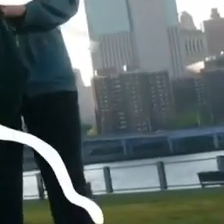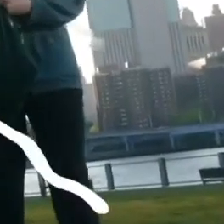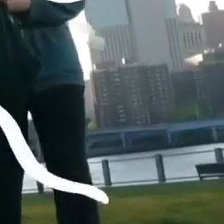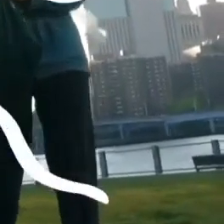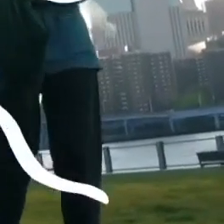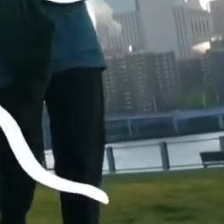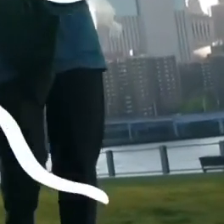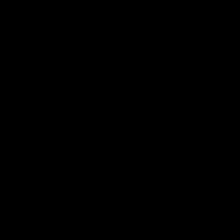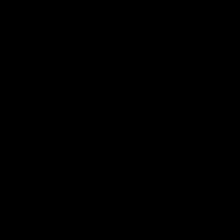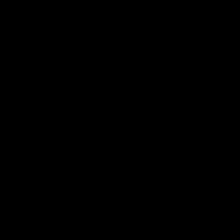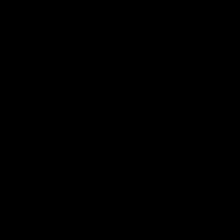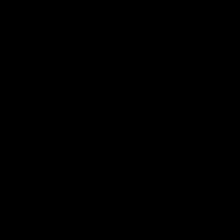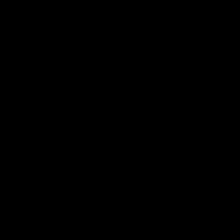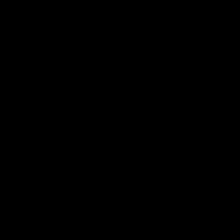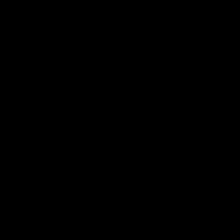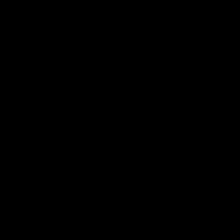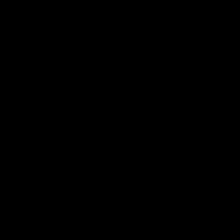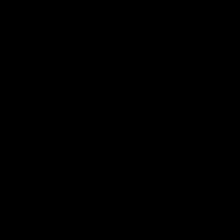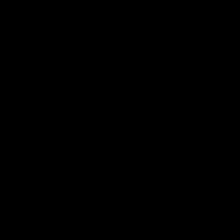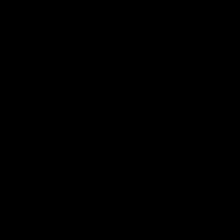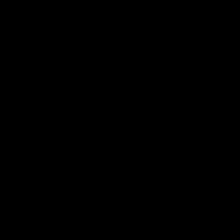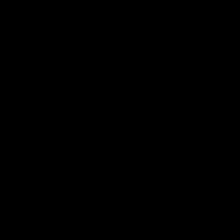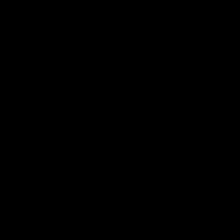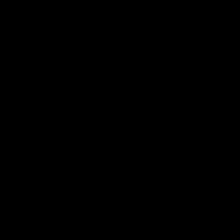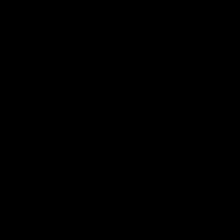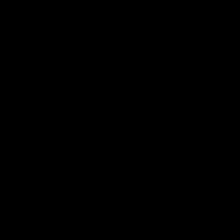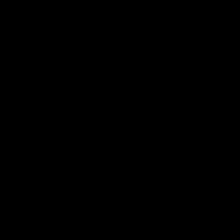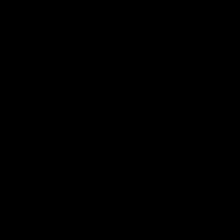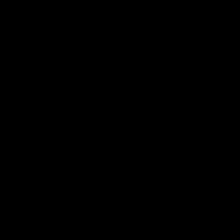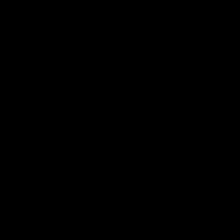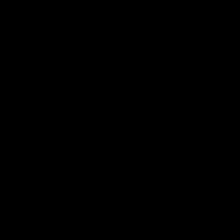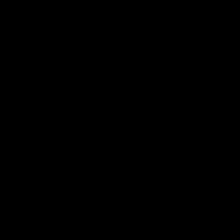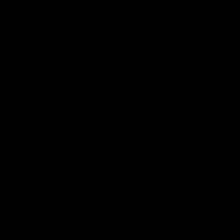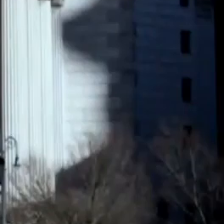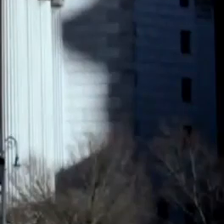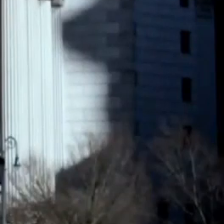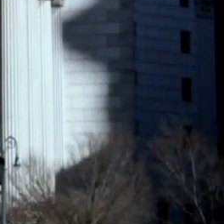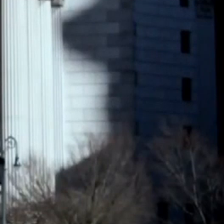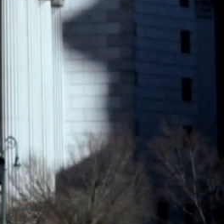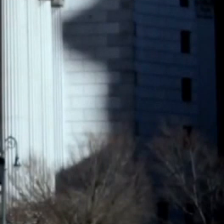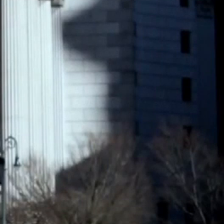AND SAVE LIVES. WHEN WE SHOW UP IN A MASK -- WE'RE SHOWING UP FOR EACH